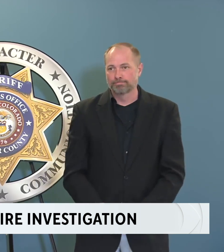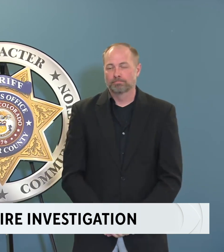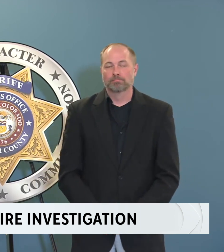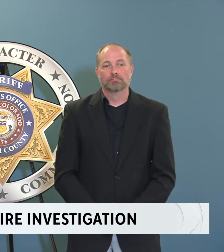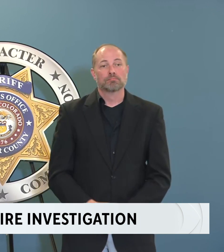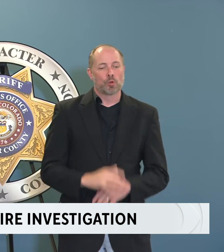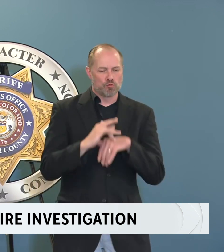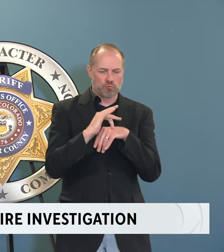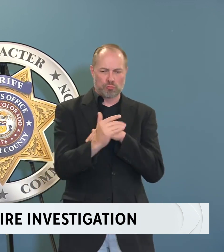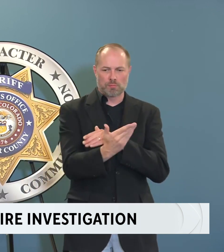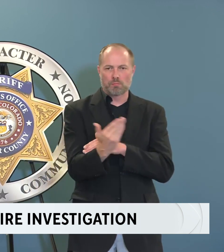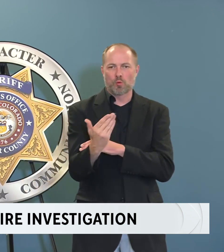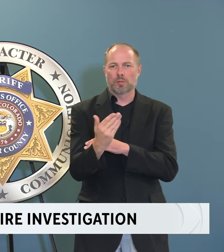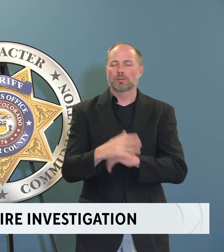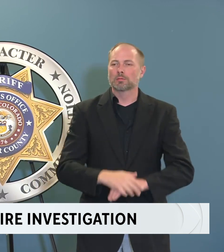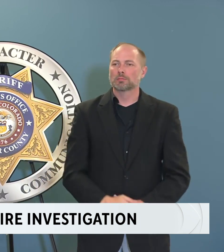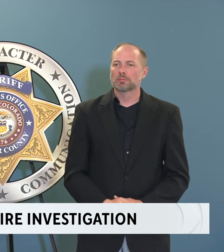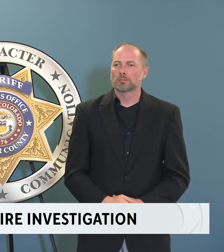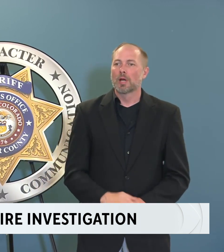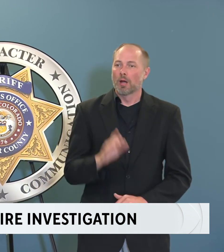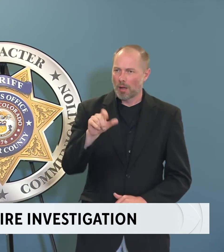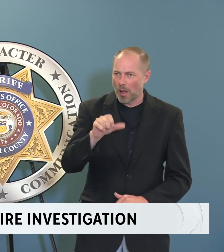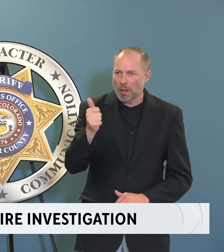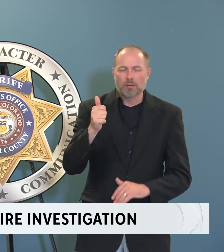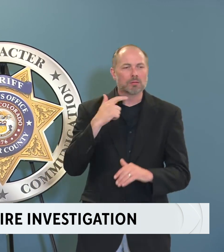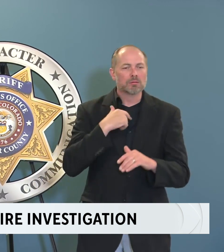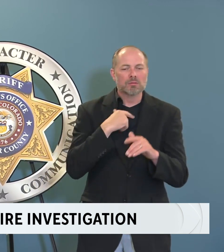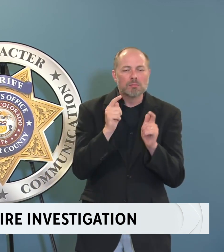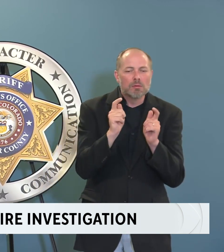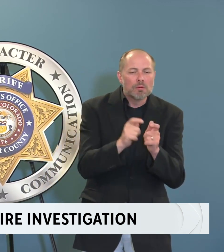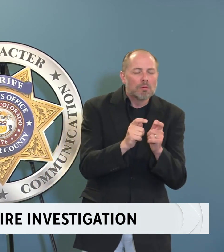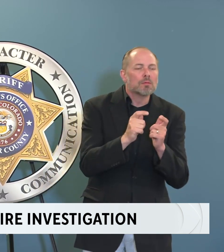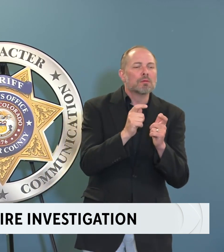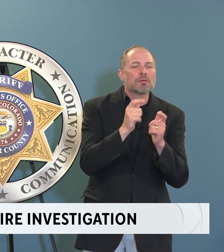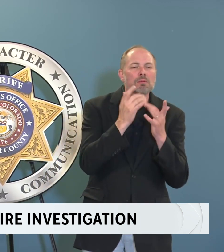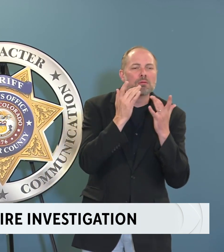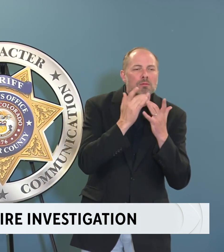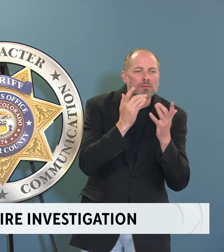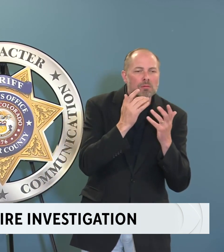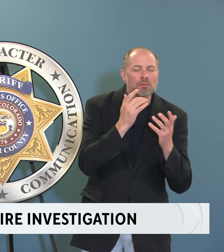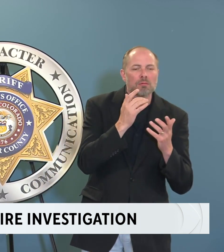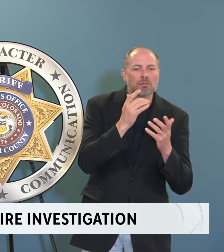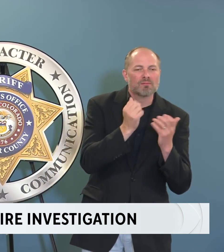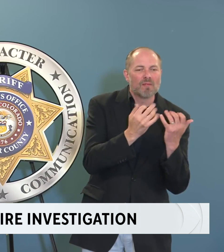MILES PER HOUR AND THE HIGHEST WIND GUST RECORDED THAT DAY WAS